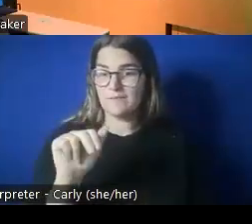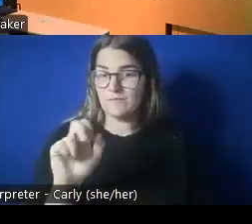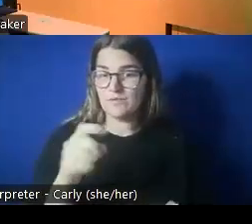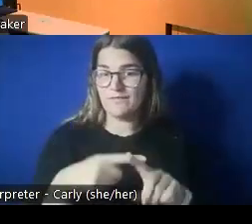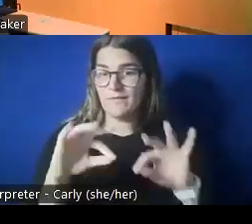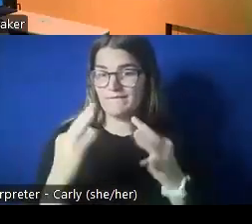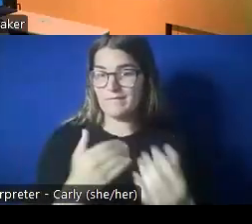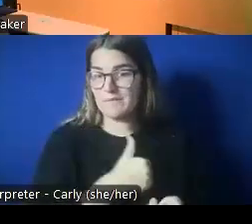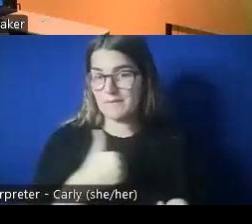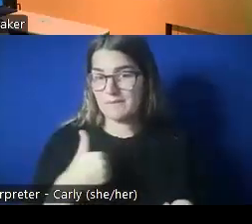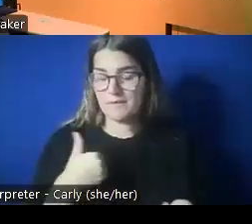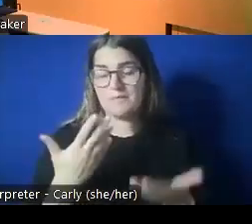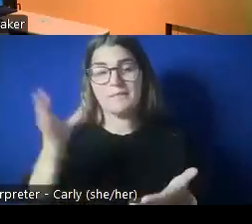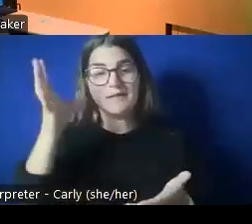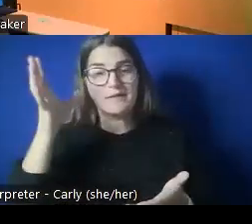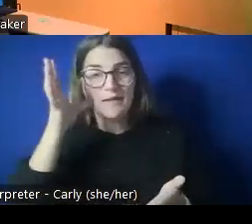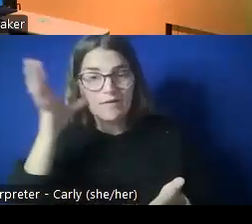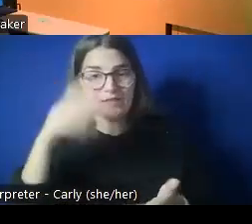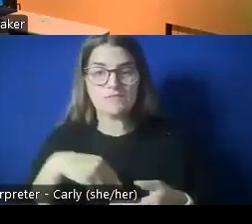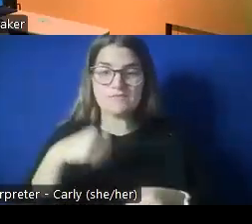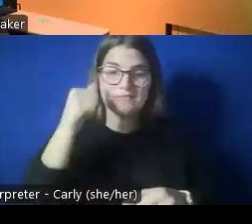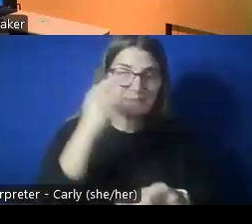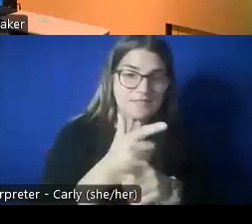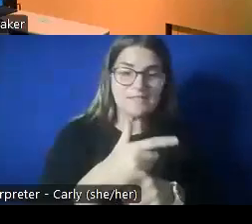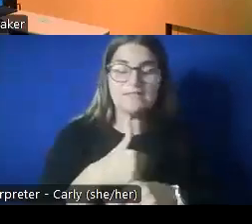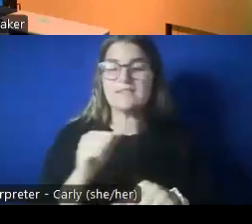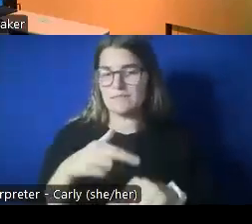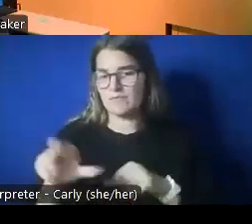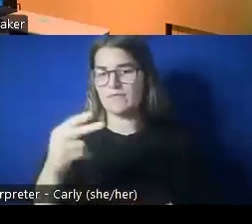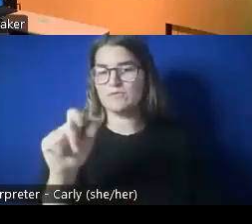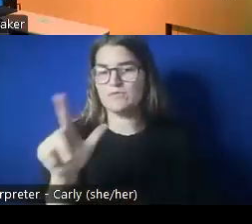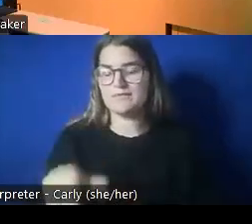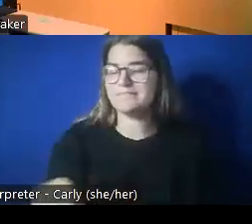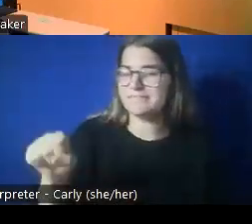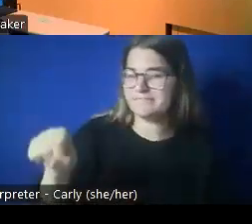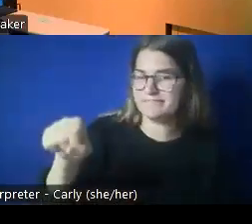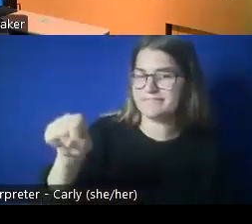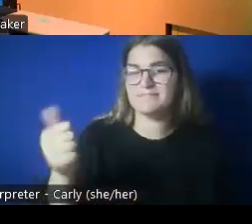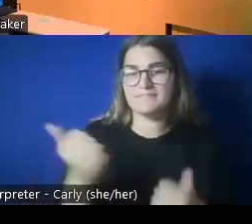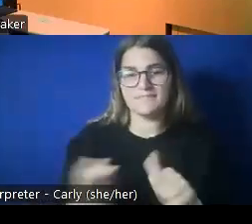for example a parent or sibling be referred to heal yes anyone with a history of interpersonal